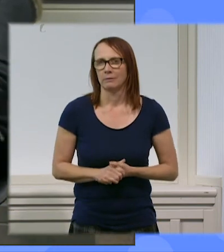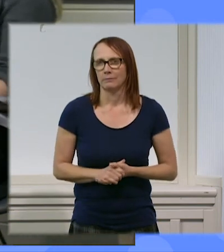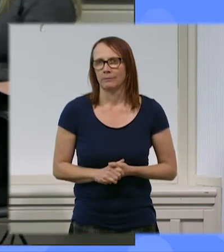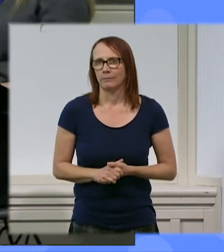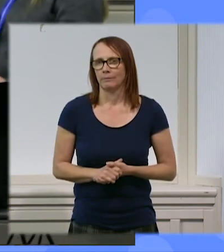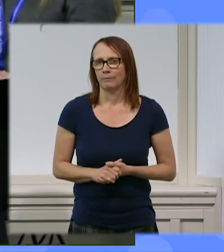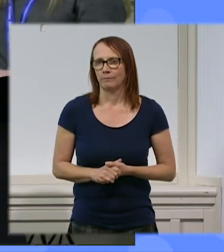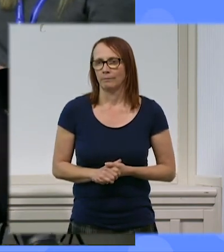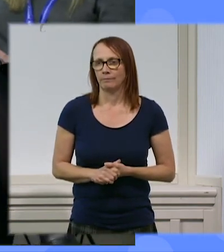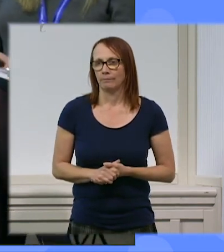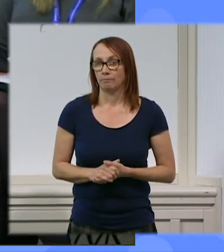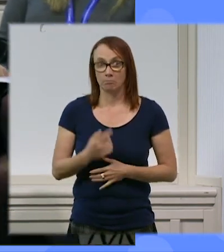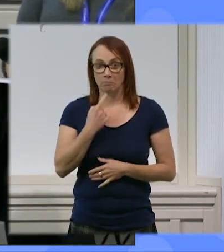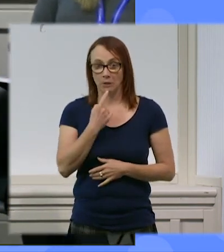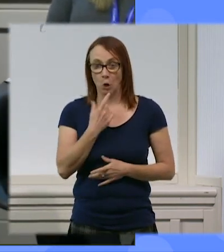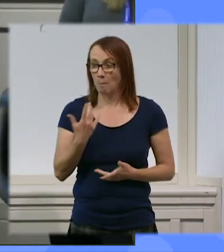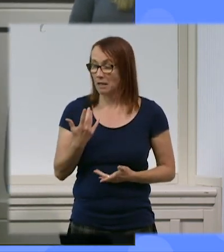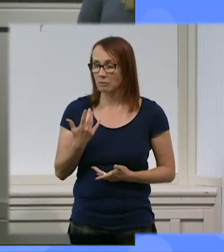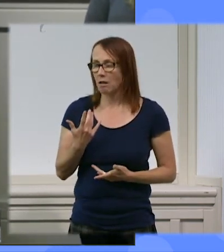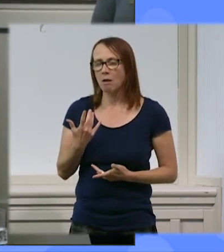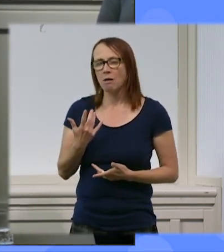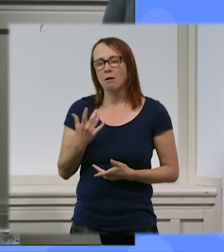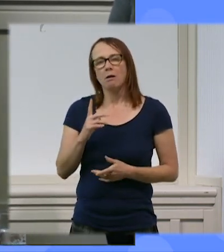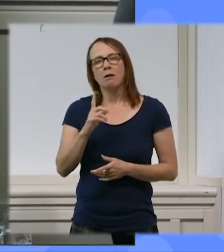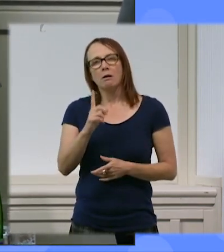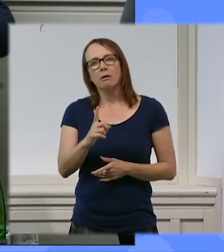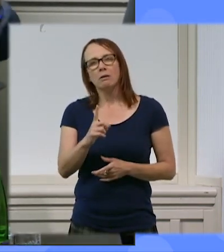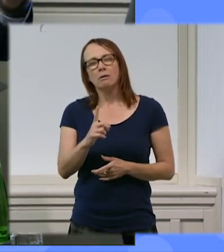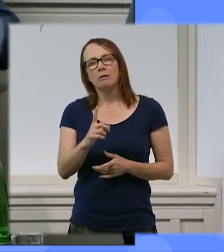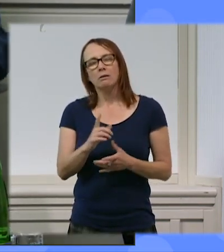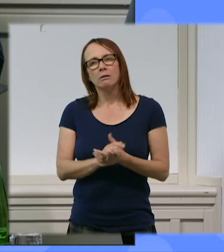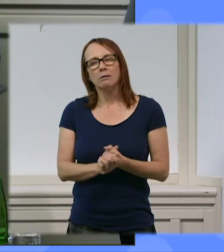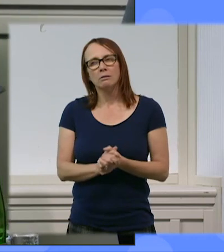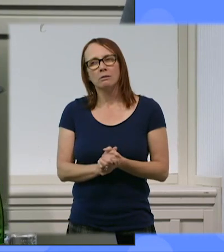comments not particularly not one thing I would see is and you know you talk